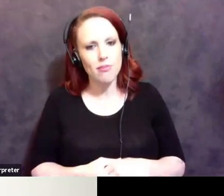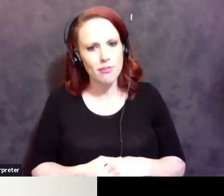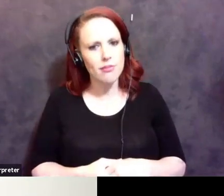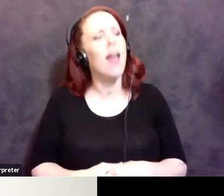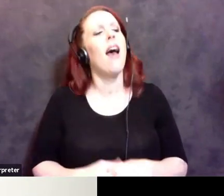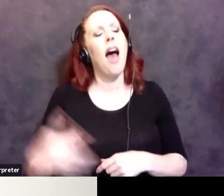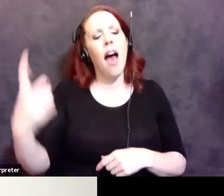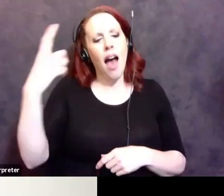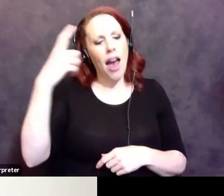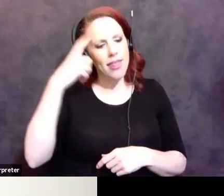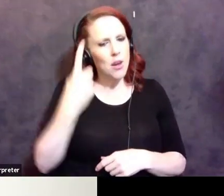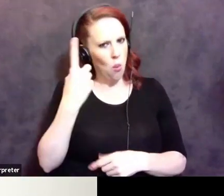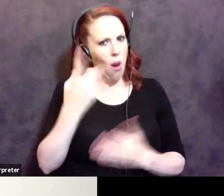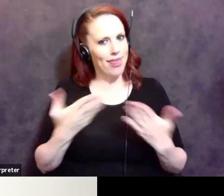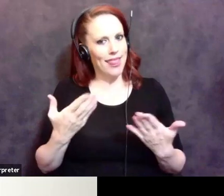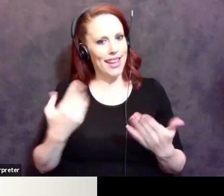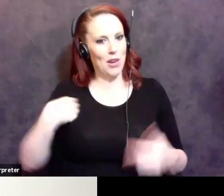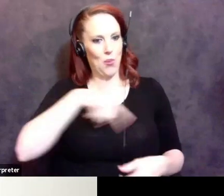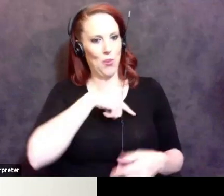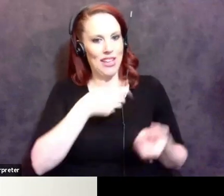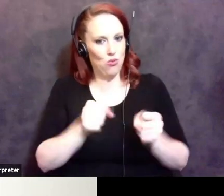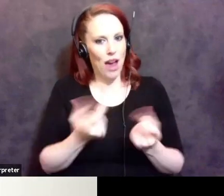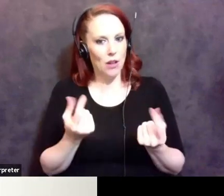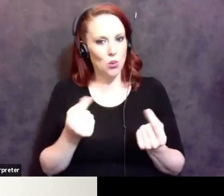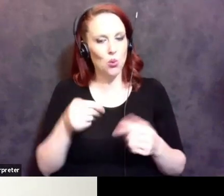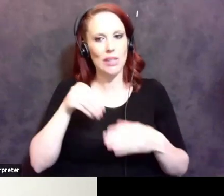of the things we are trying to do within the disability community is how can we be more